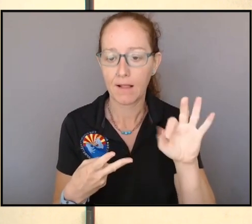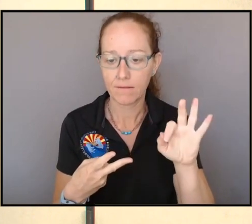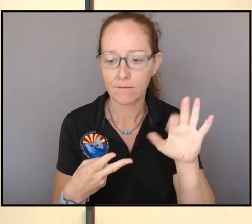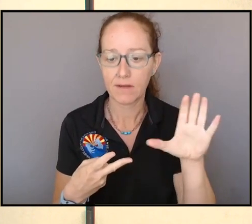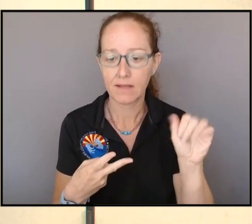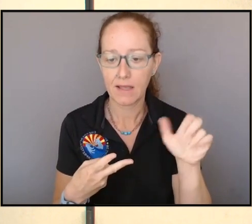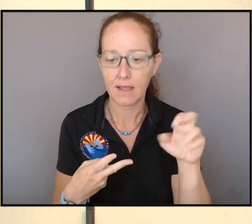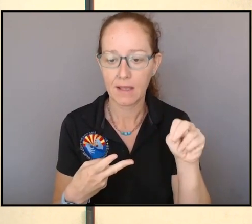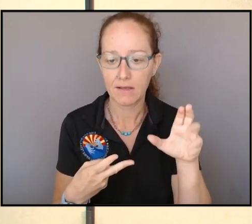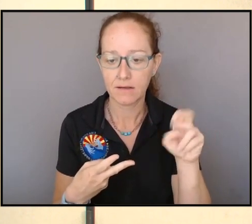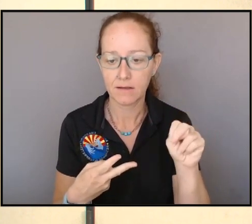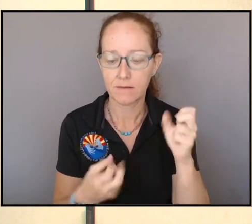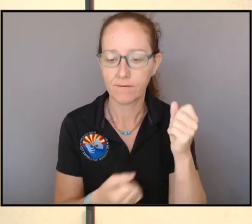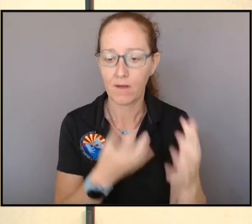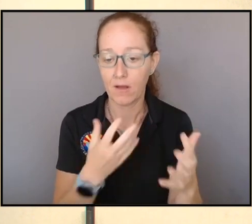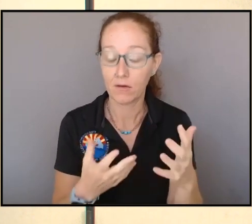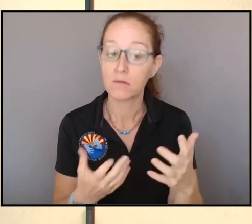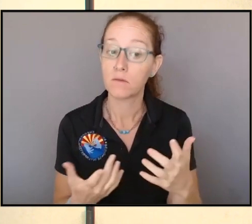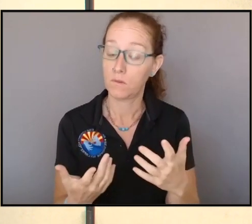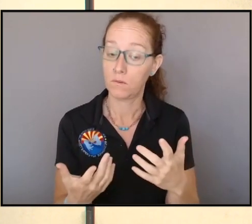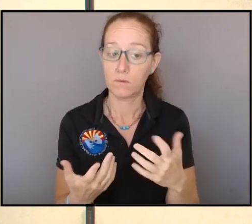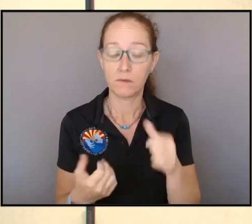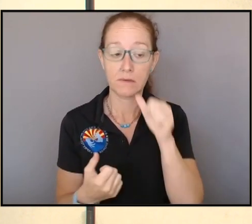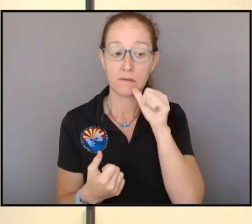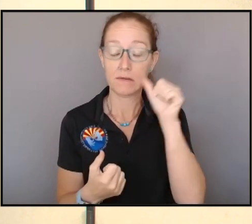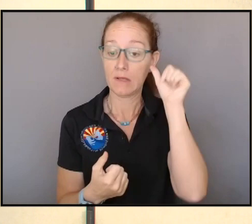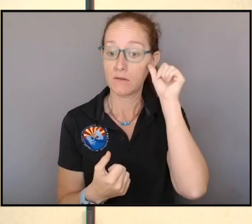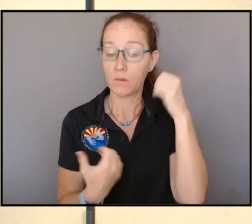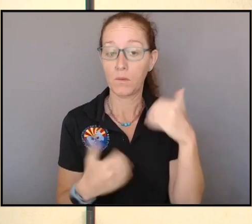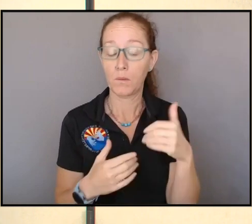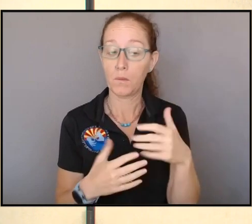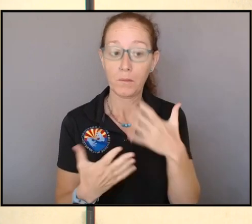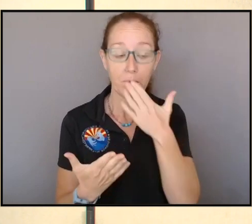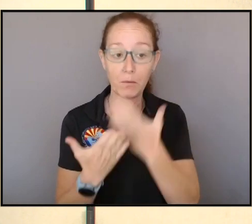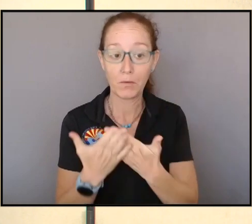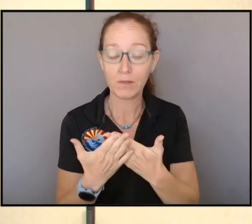sooner than what was predicted and it's actually given us some